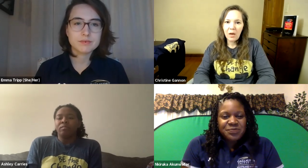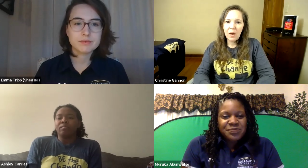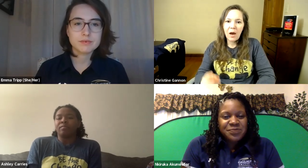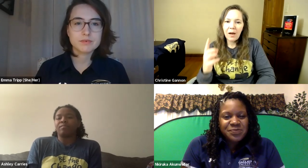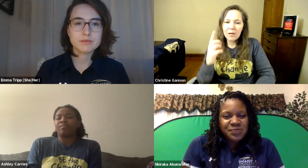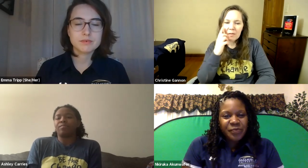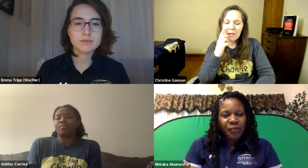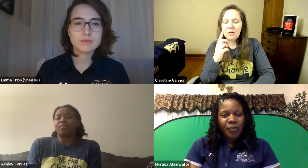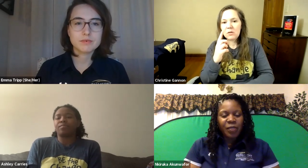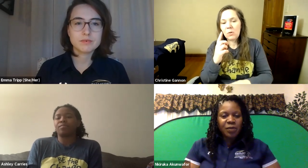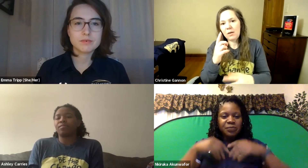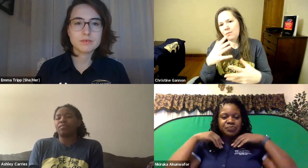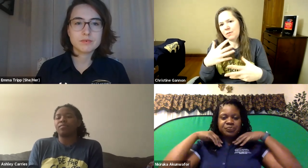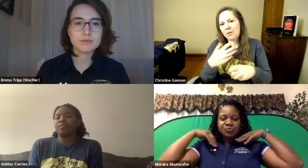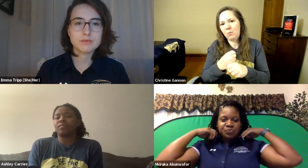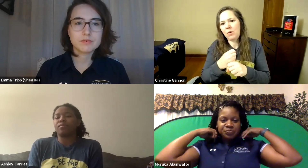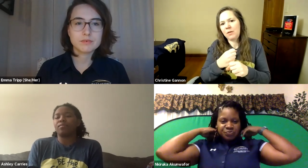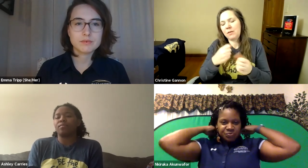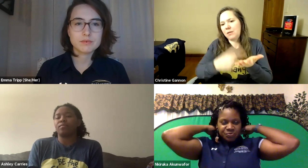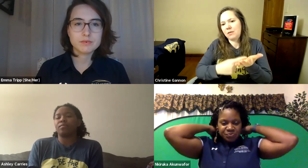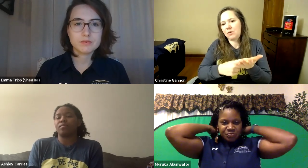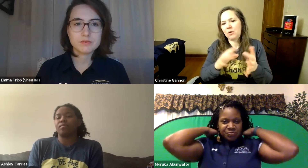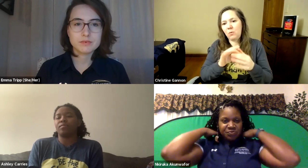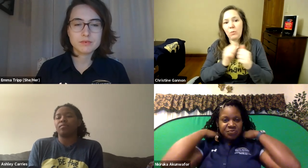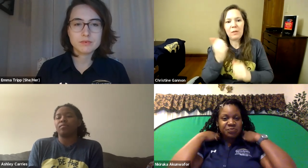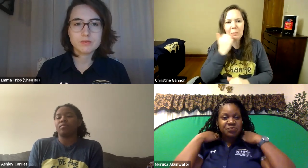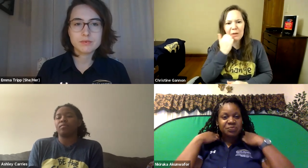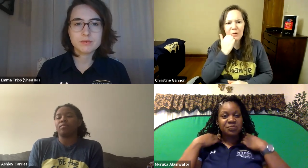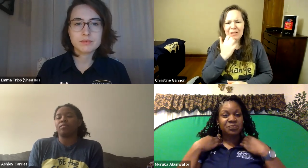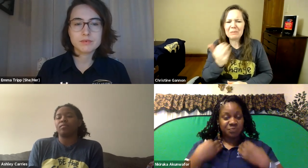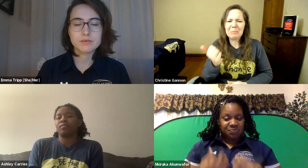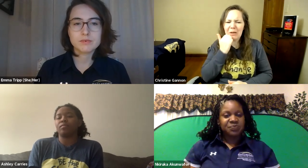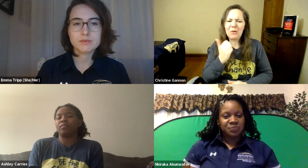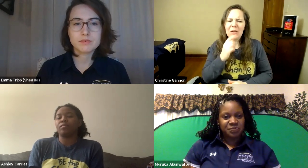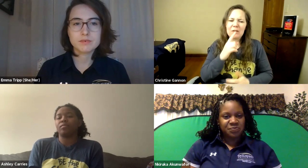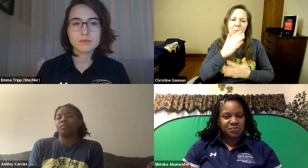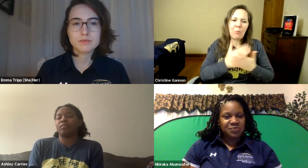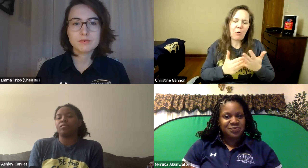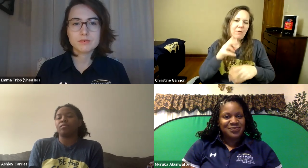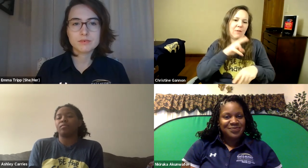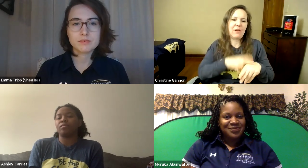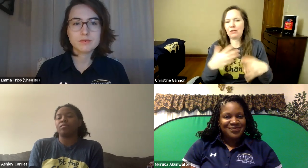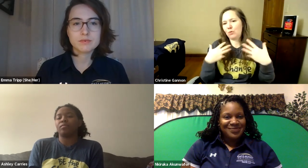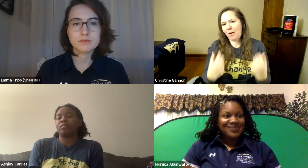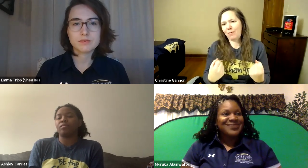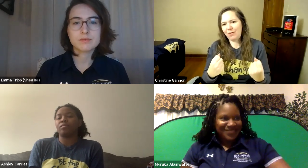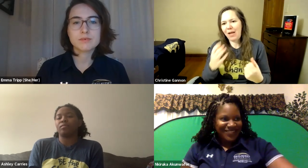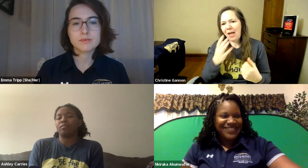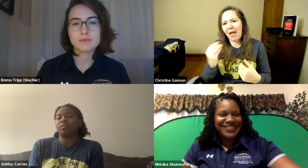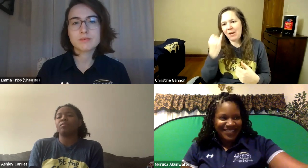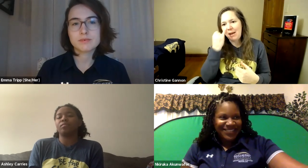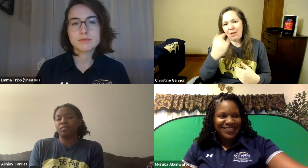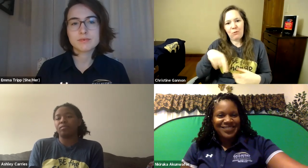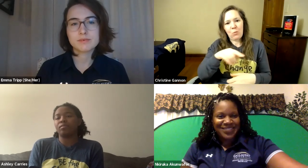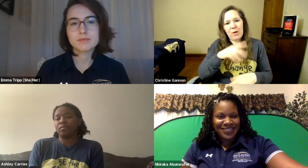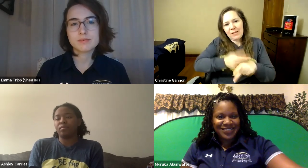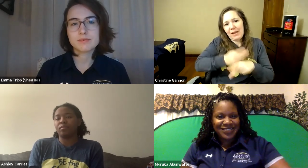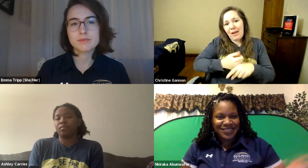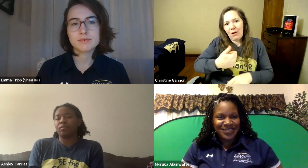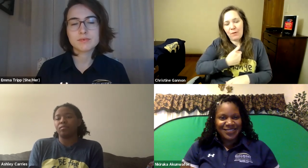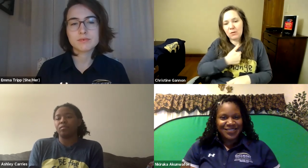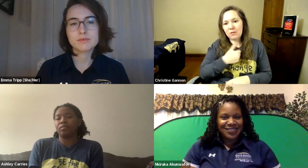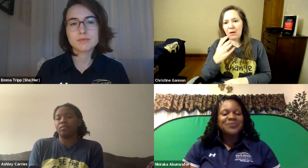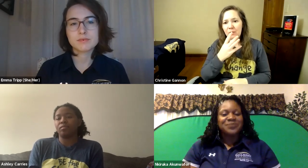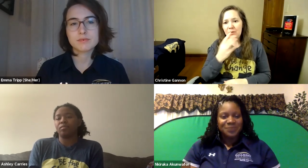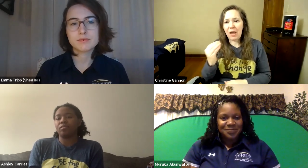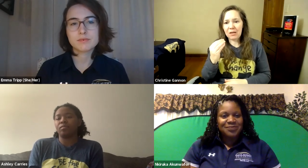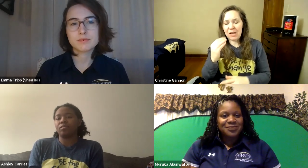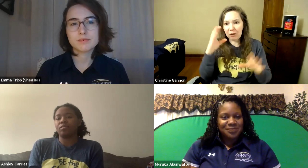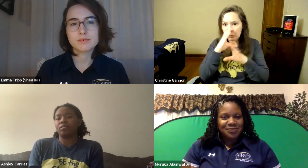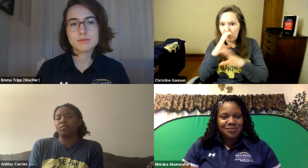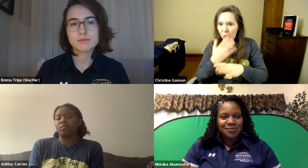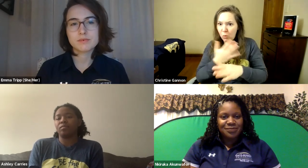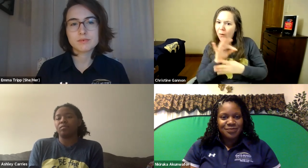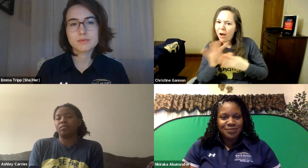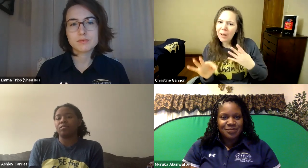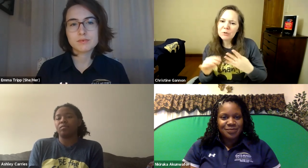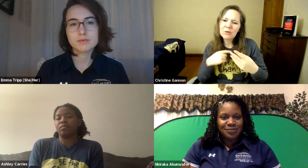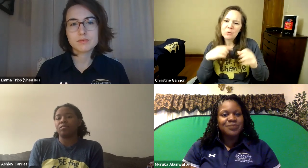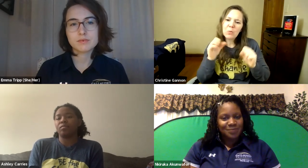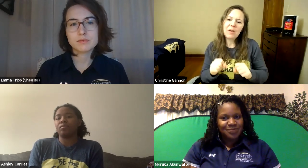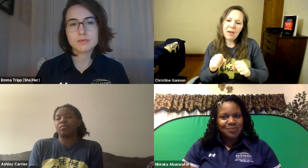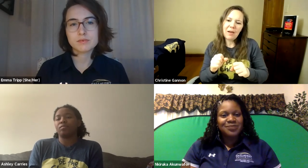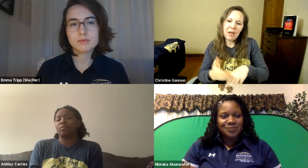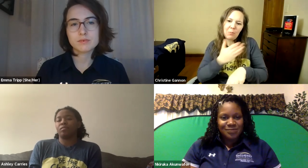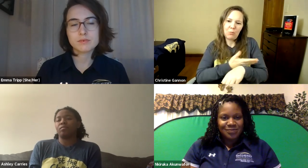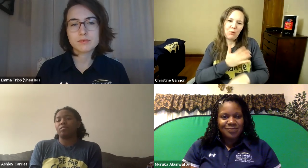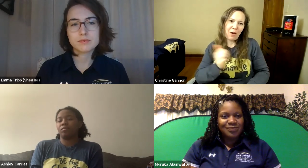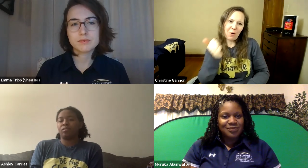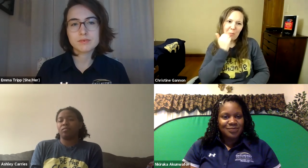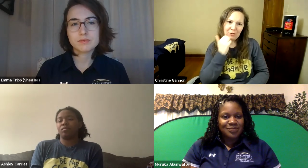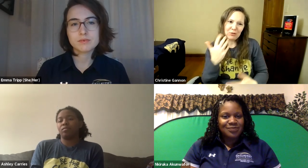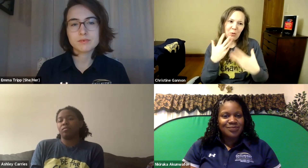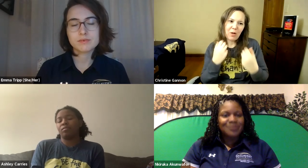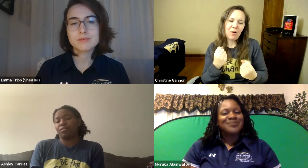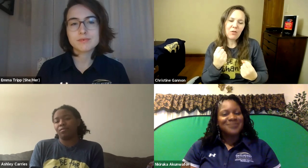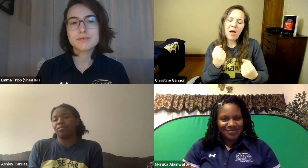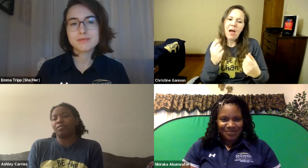> I think, to summarize the discussion of periods, periods are part of our health. If we take care of ourselves and explore our options, we can improve our period health.